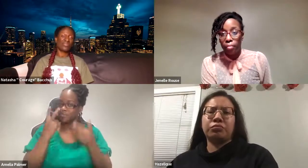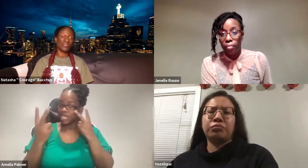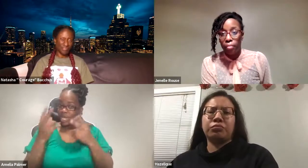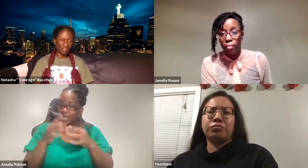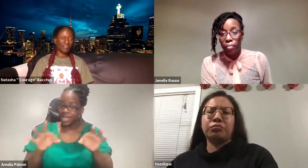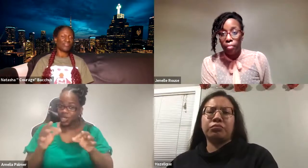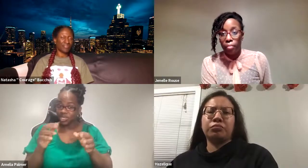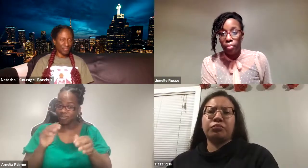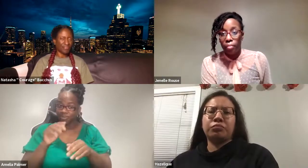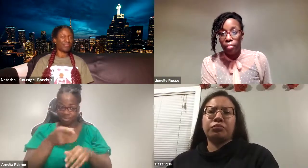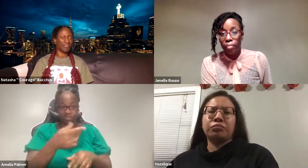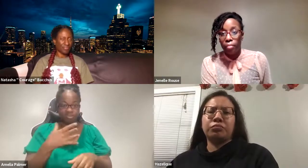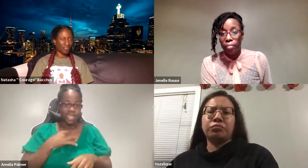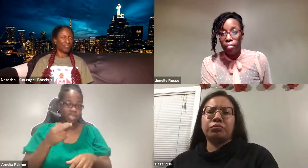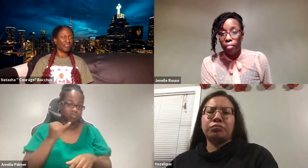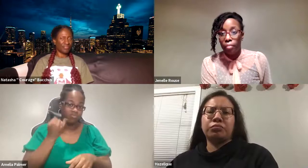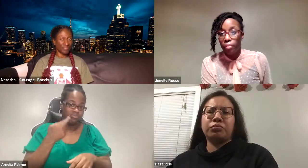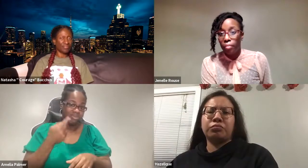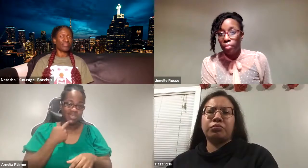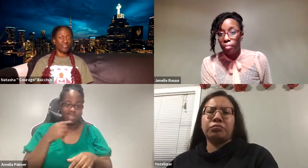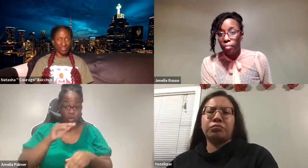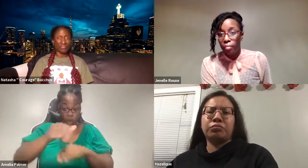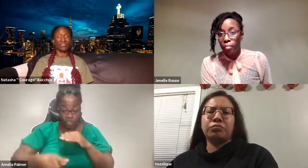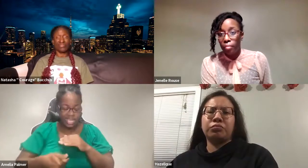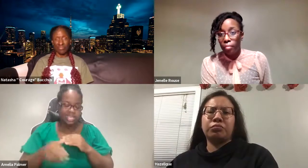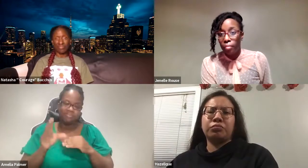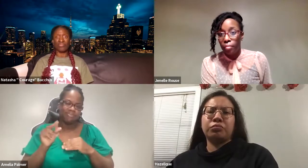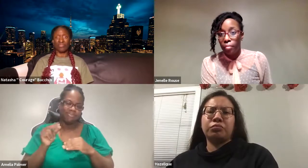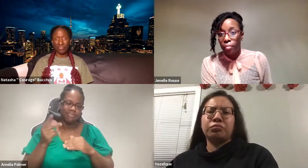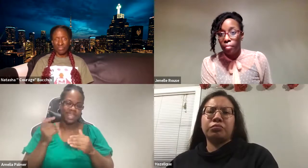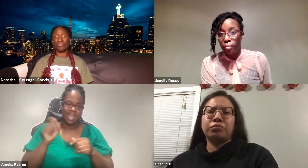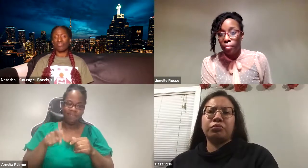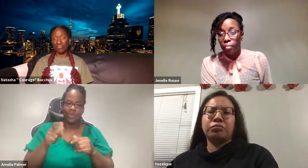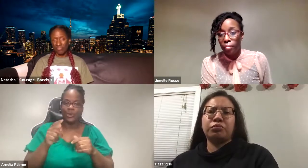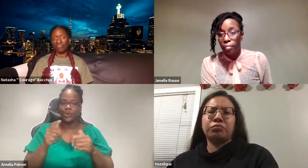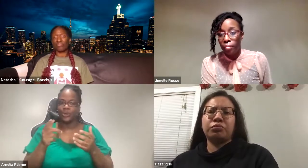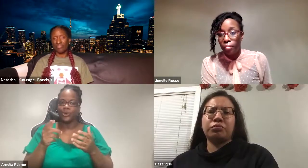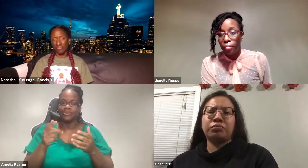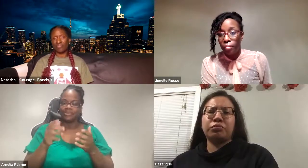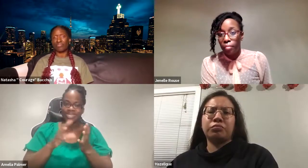people say and so that's why it's hard to say, like Dr Rouse had, said overnight someone just